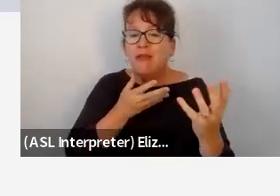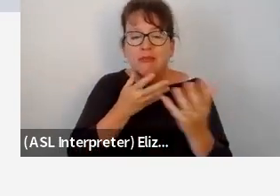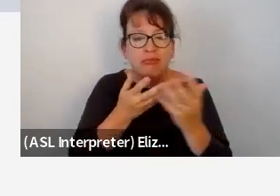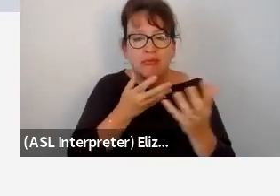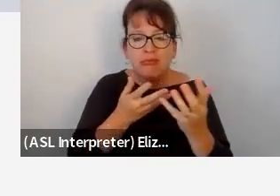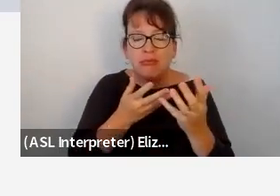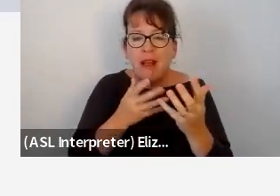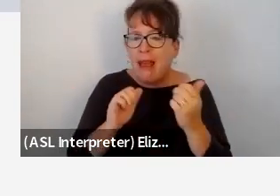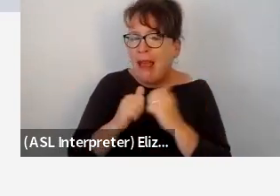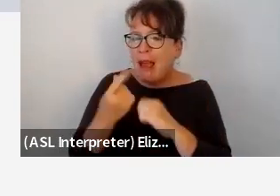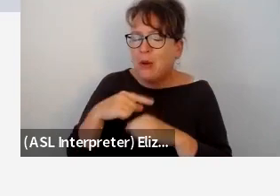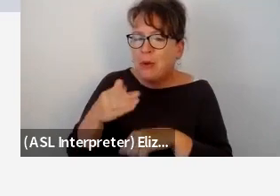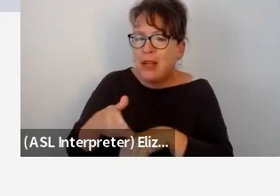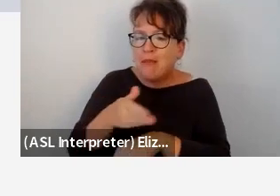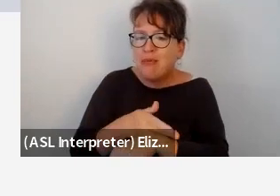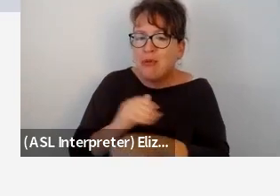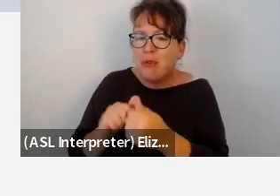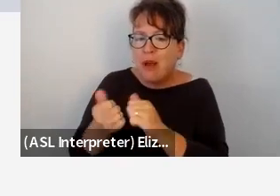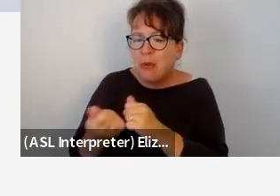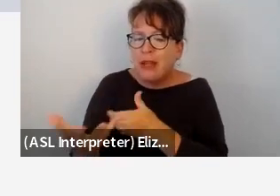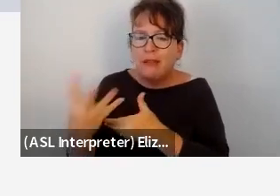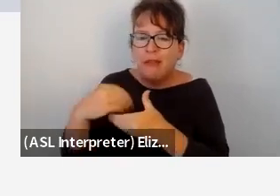Next slide.